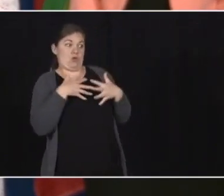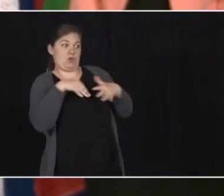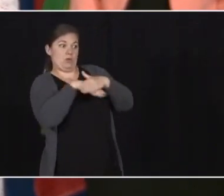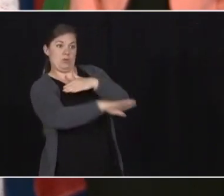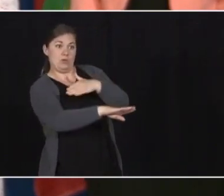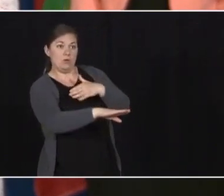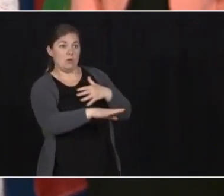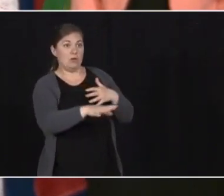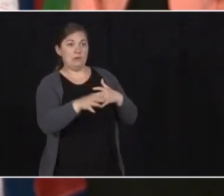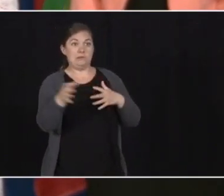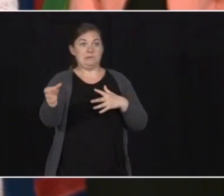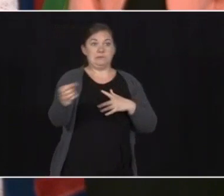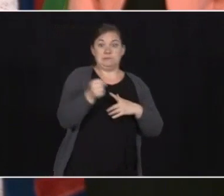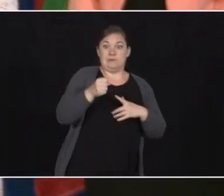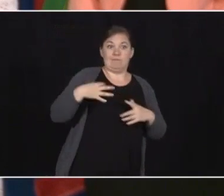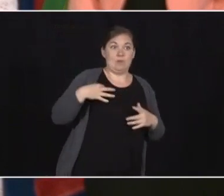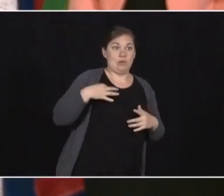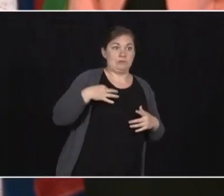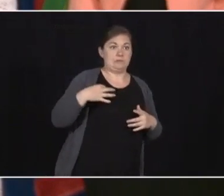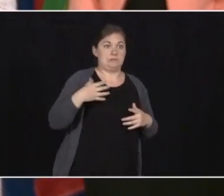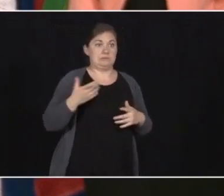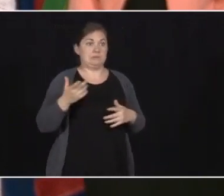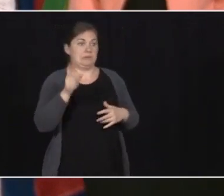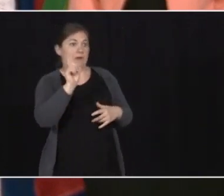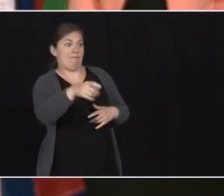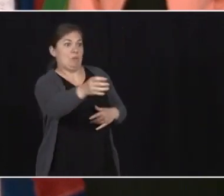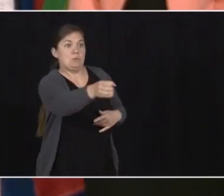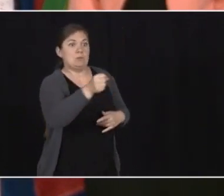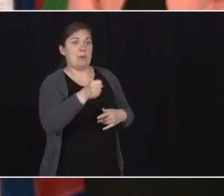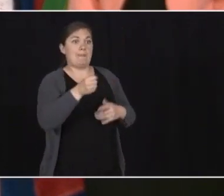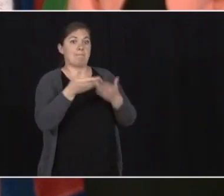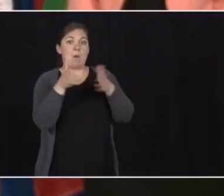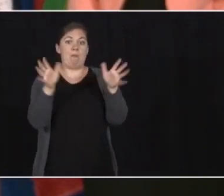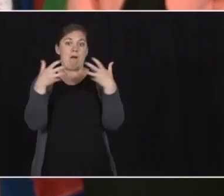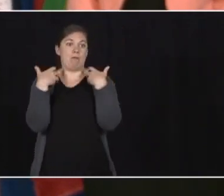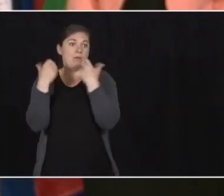scared to work up to work. We had to get volunteers and public health and.